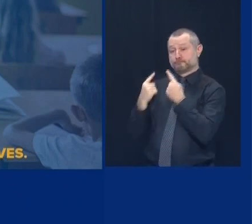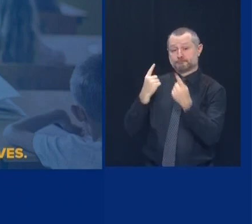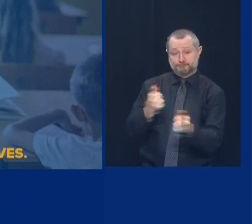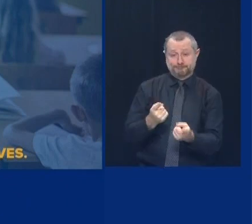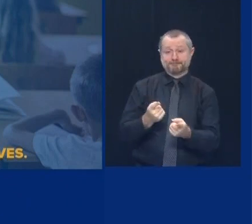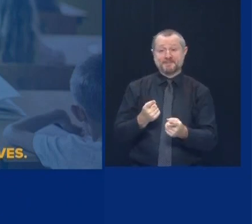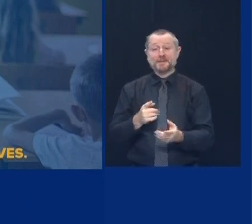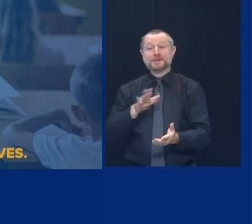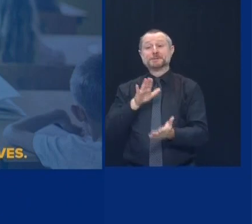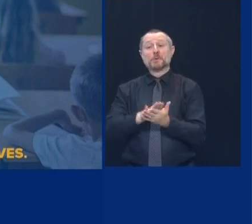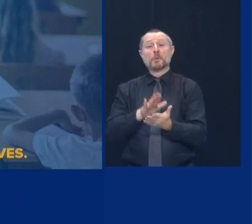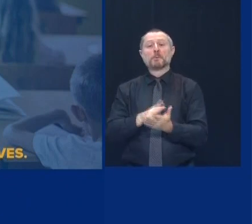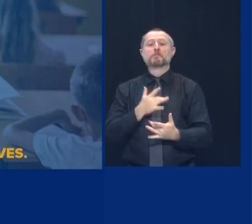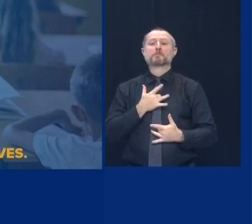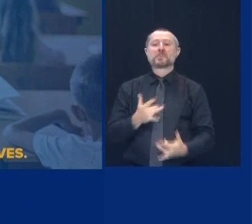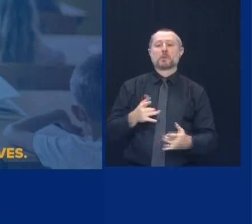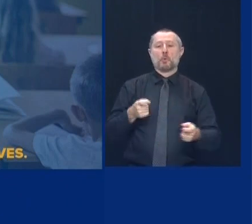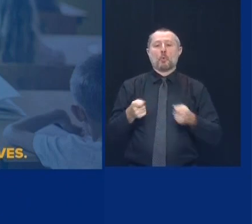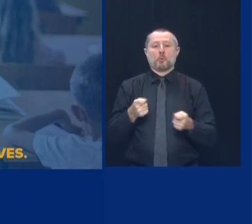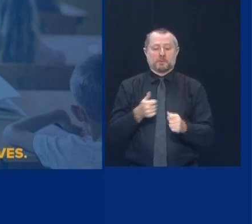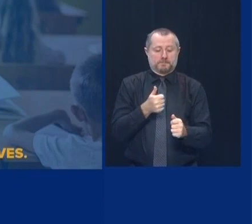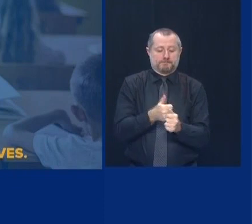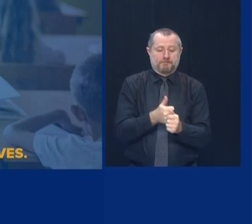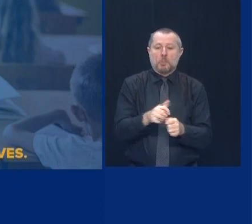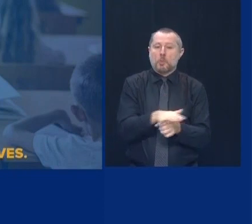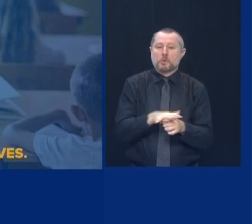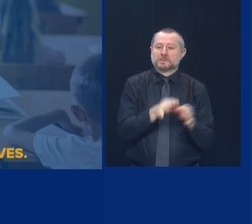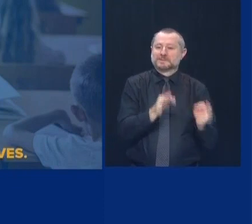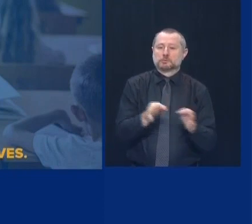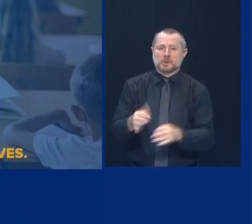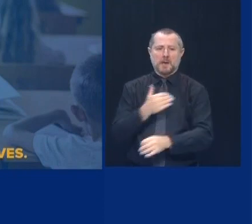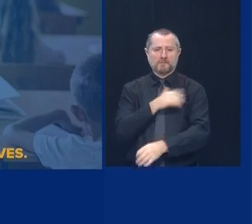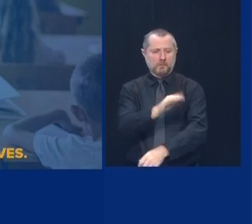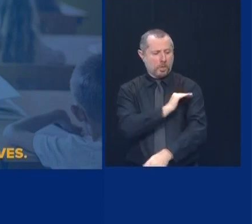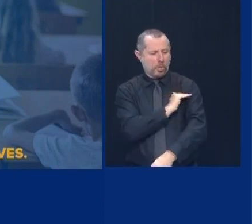WHAT THEYi] DO WITH THEIR LOCAL t( WHY?